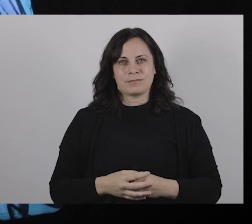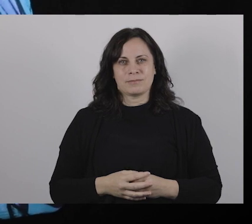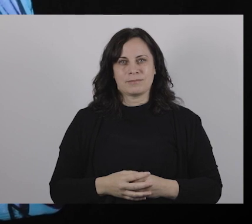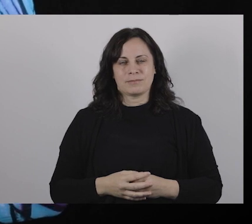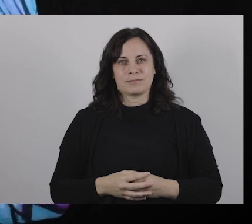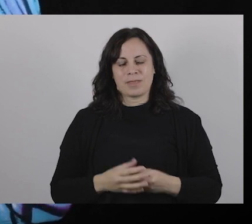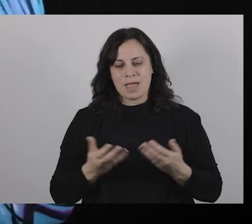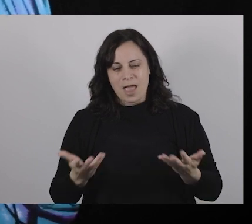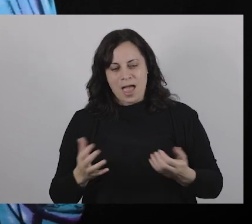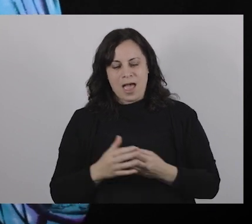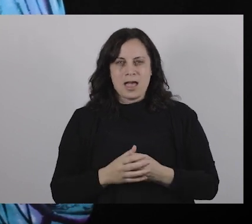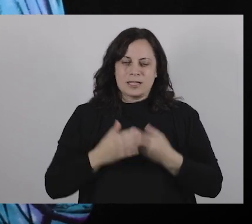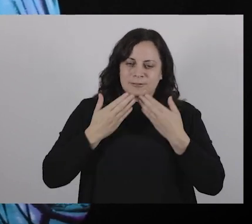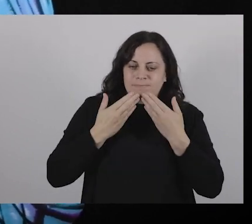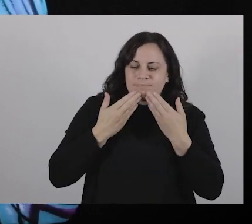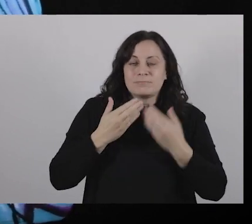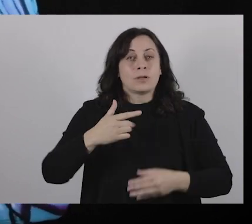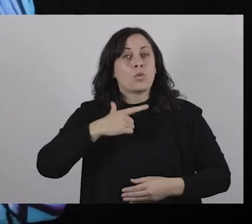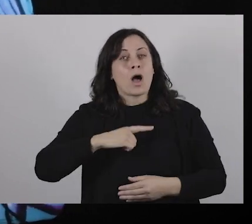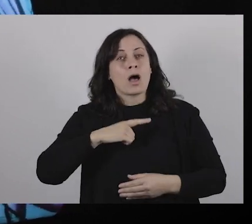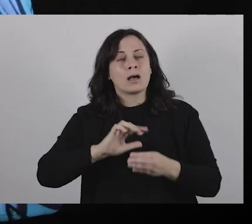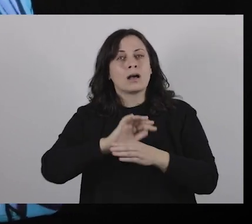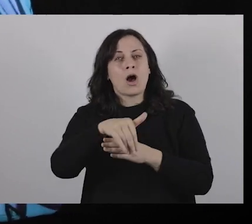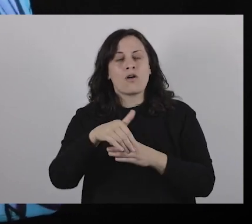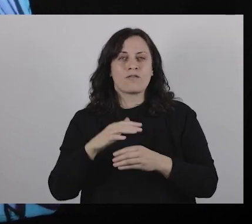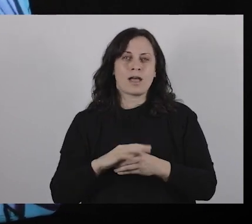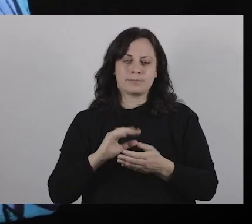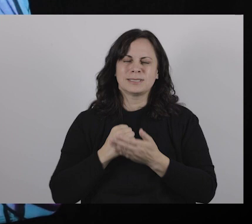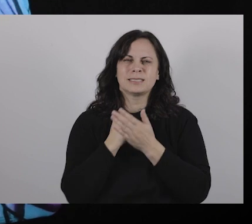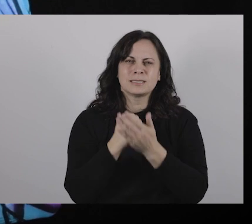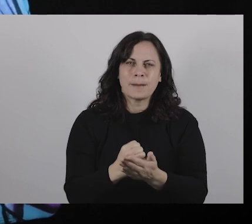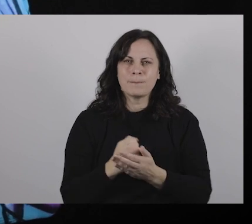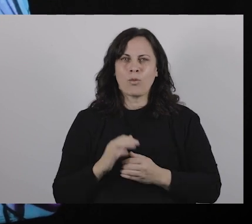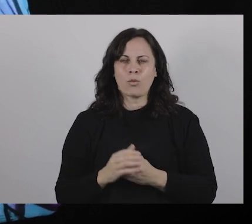stand here with gratitude for the support — the ongoing support...